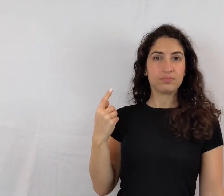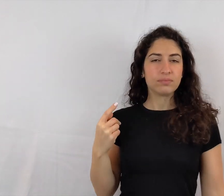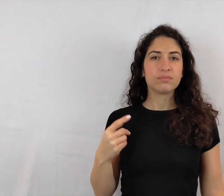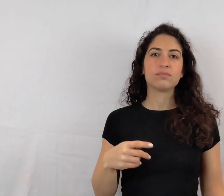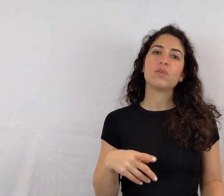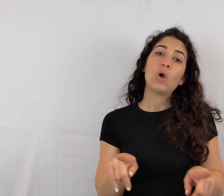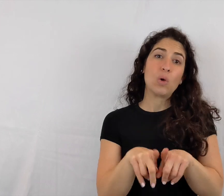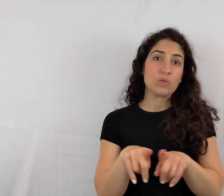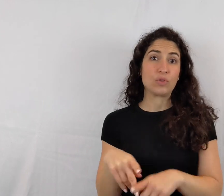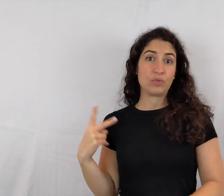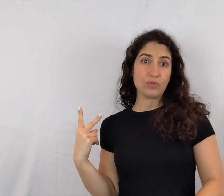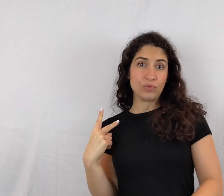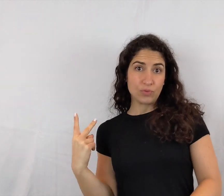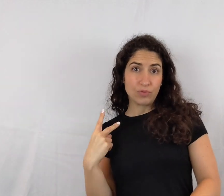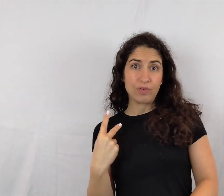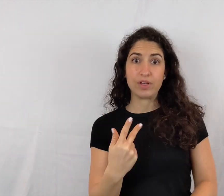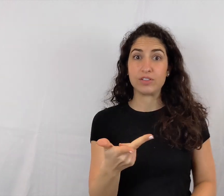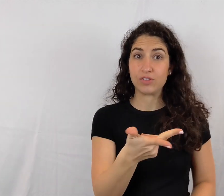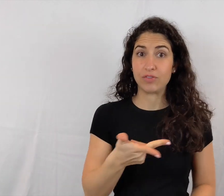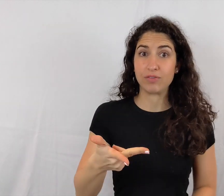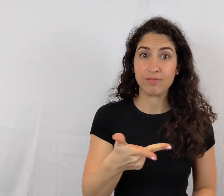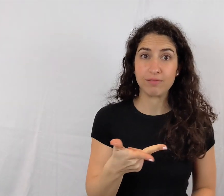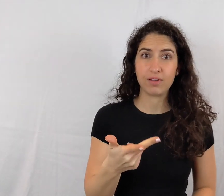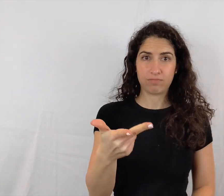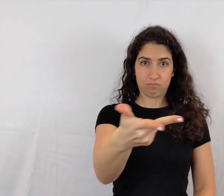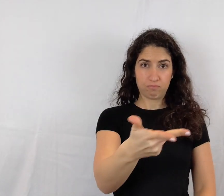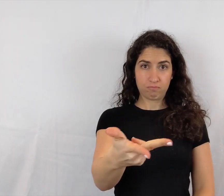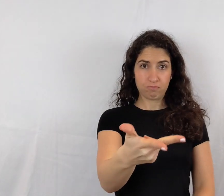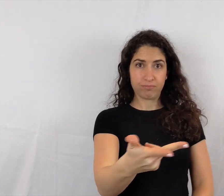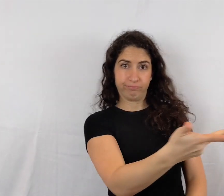we, also the two-of-us, the three-of-you,